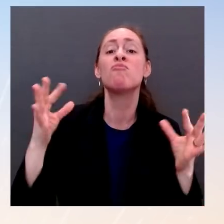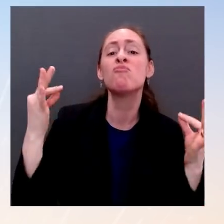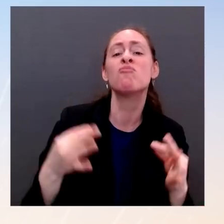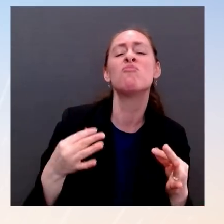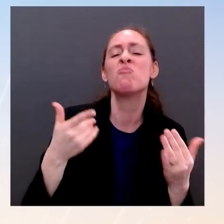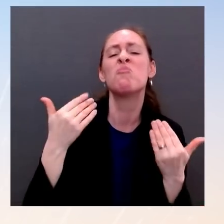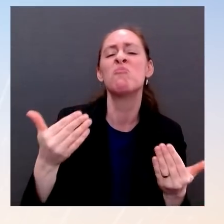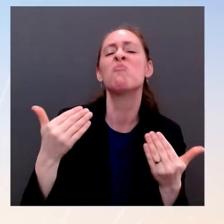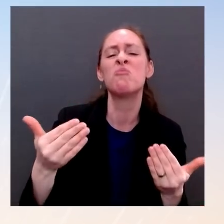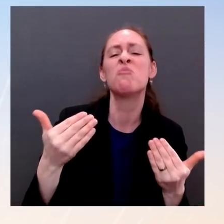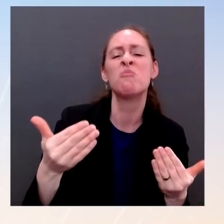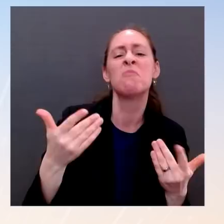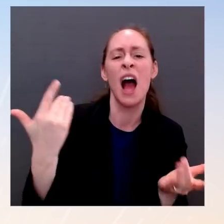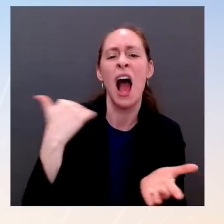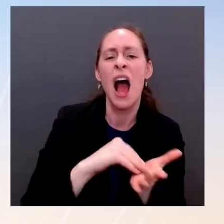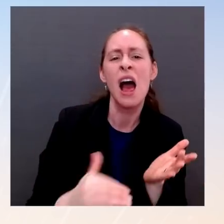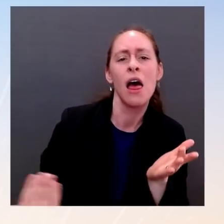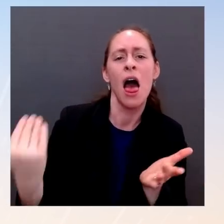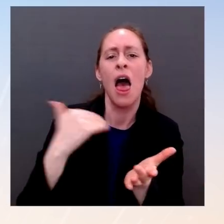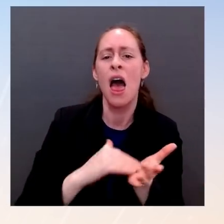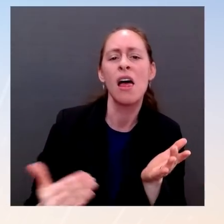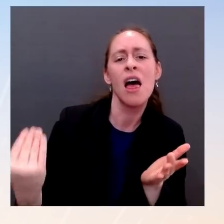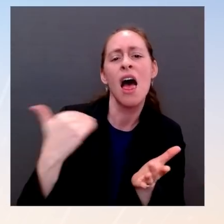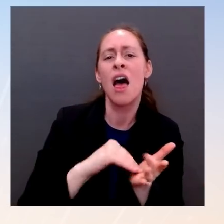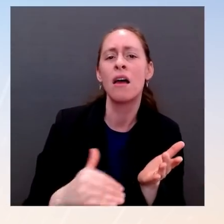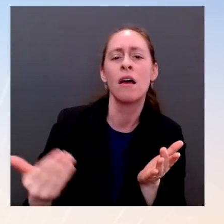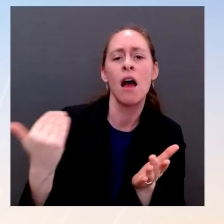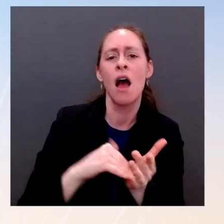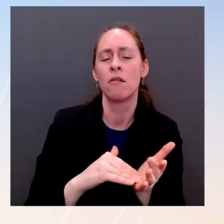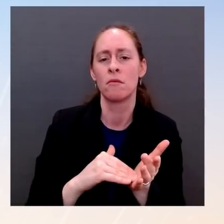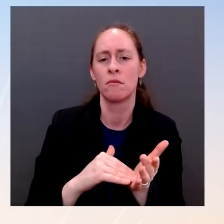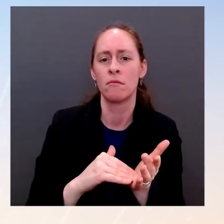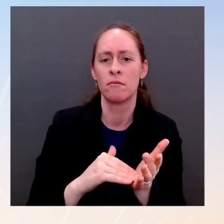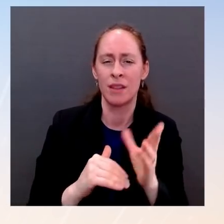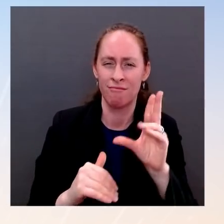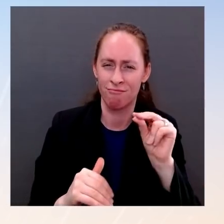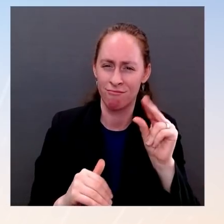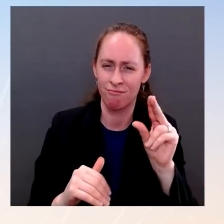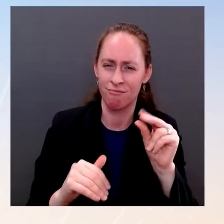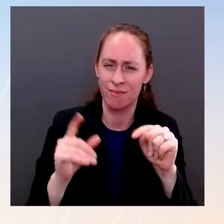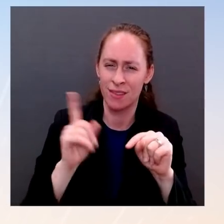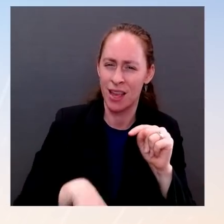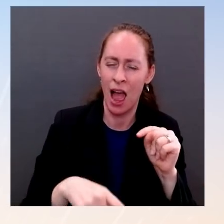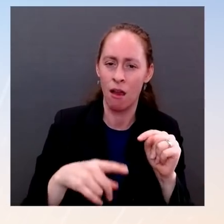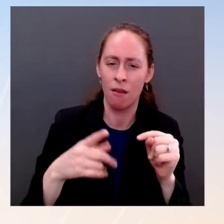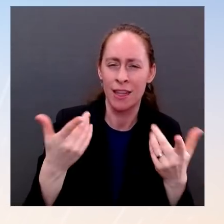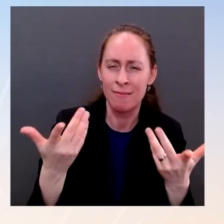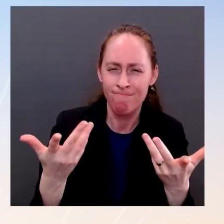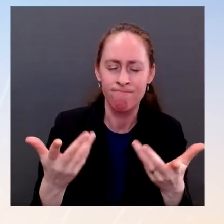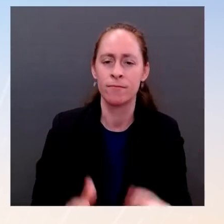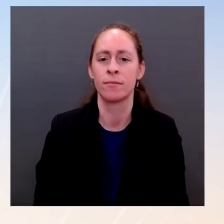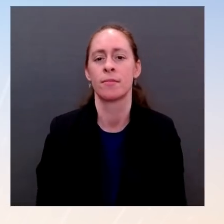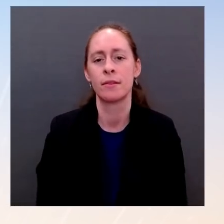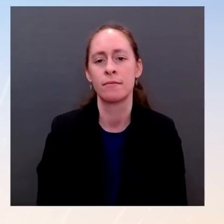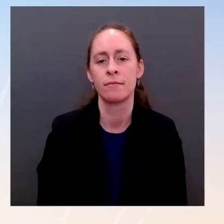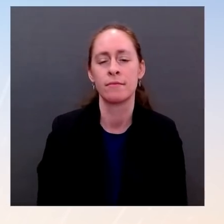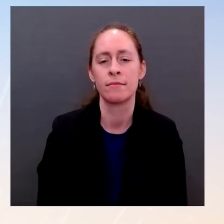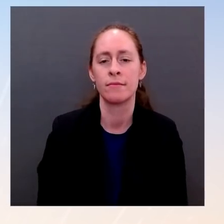Number three, we're prepared for anything. So, if -- if Russia decides to weaponize its energy supply, we're ready.